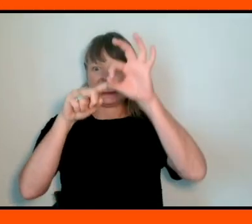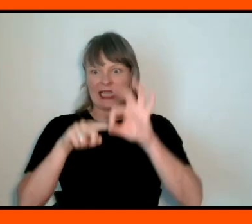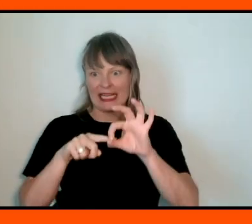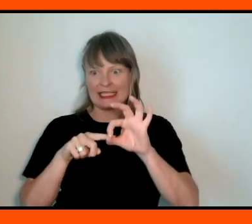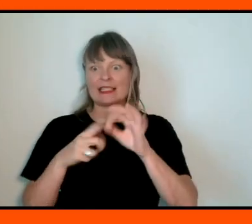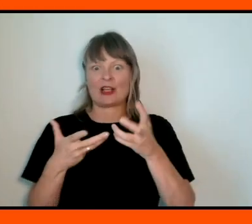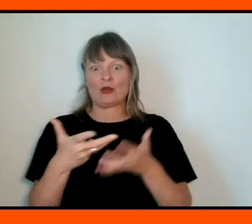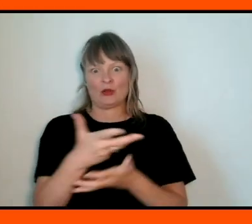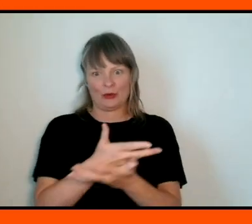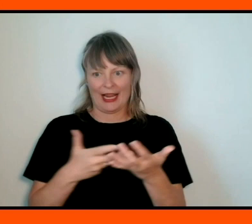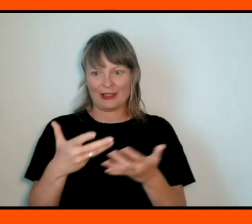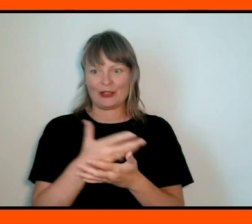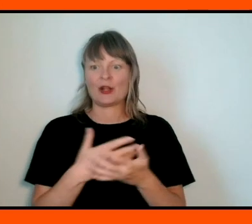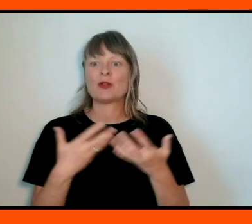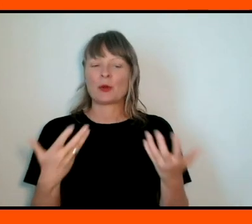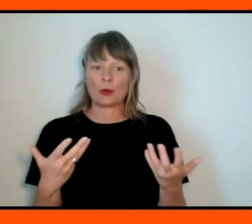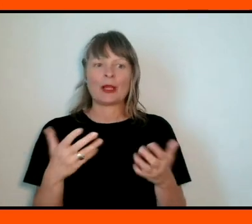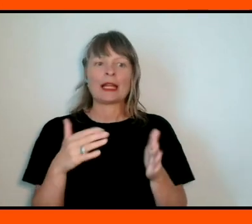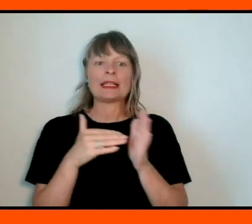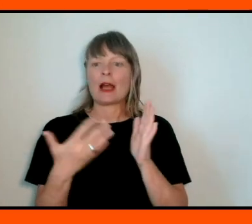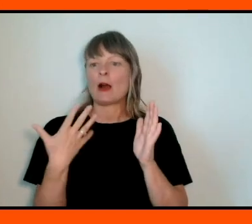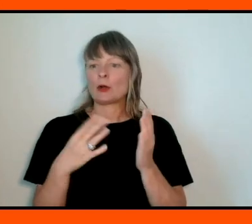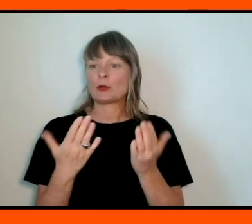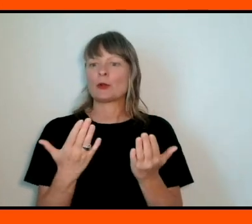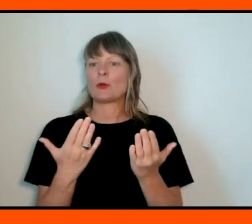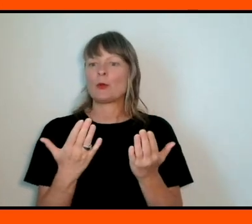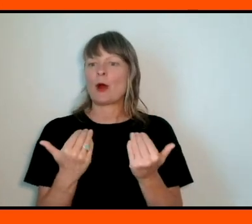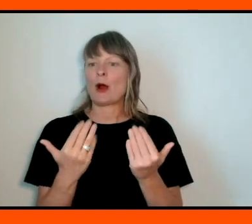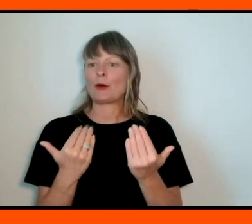With that, I’d like to welcome you both to my virtual couch